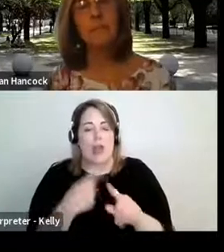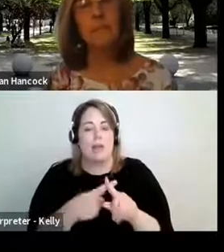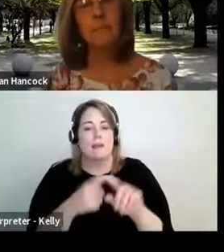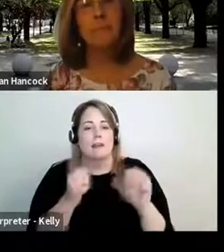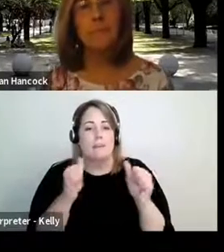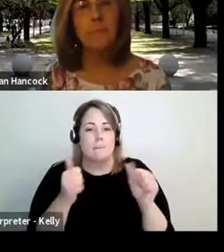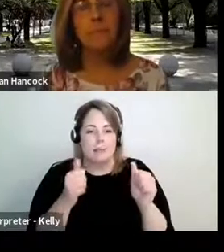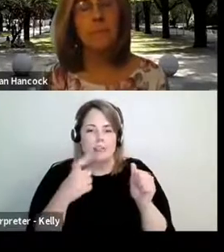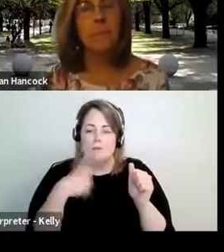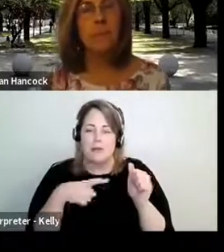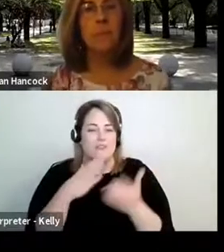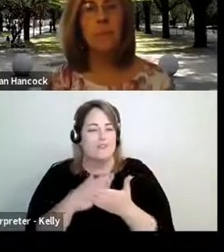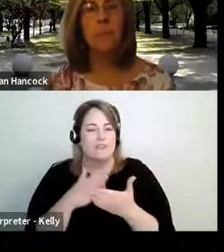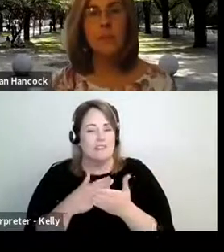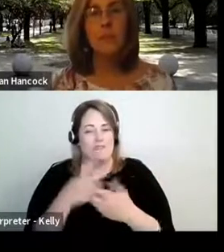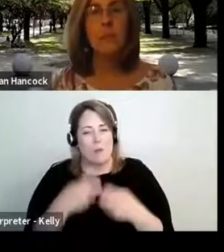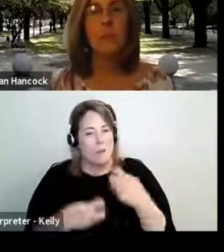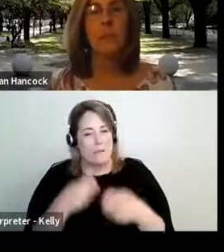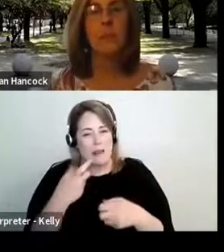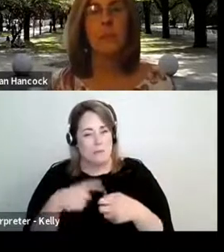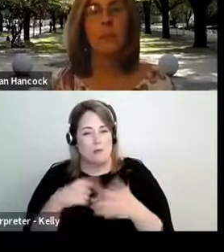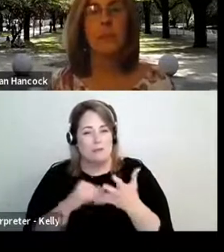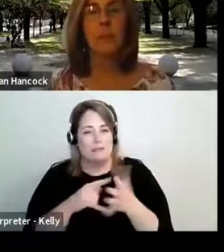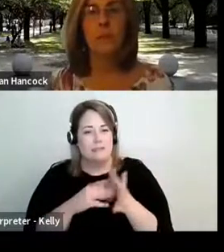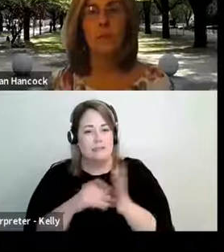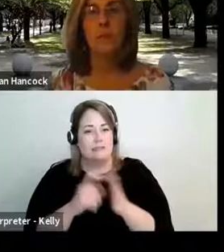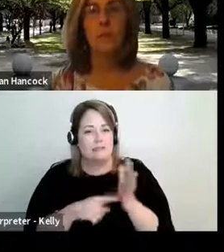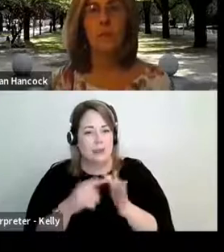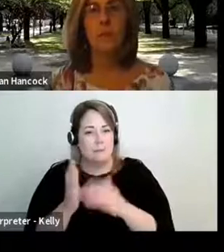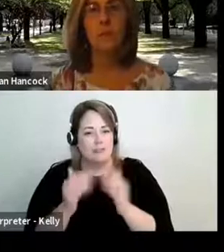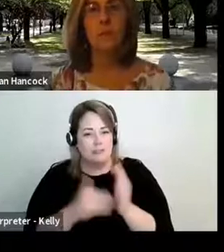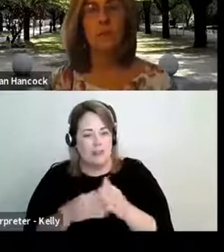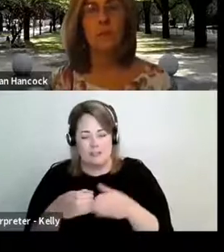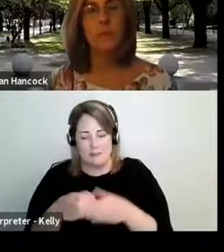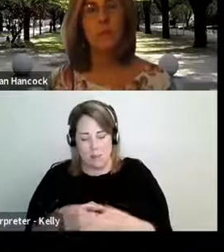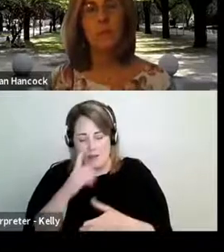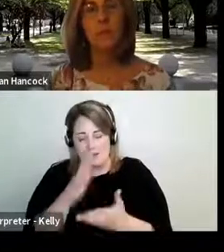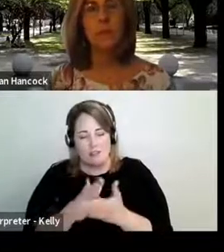such a small sample size, the data can get really easily skewed by things that aren't, kind of,